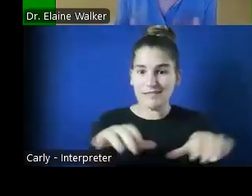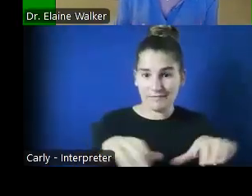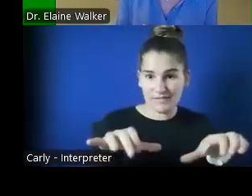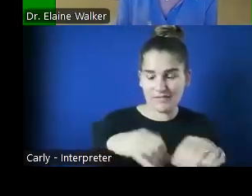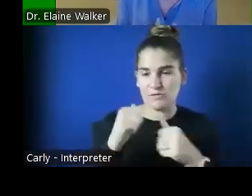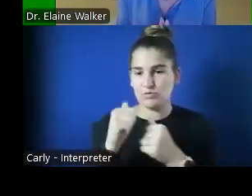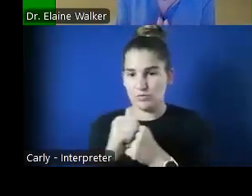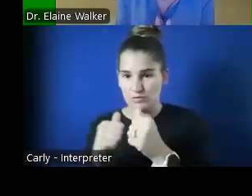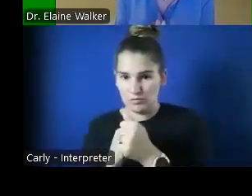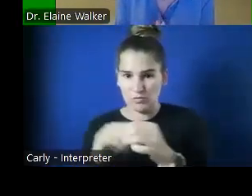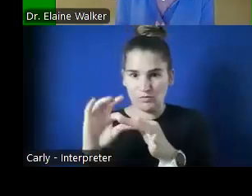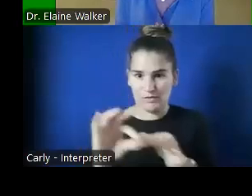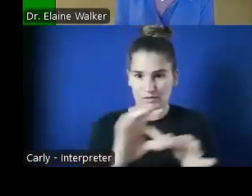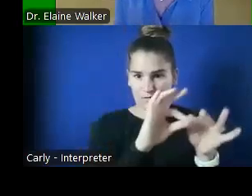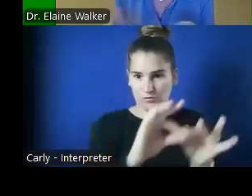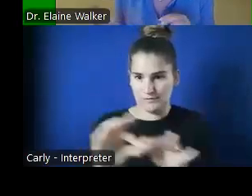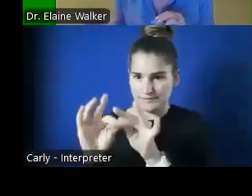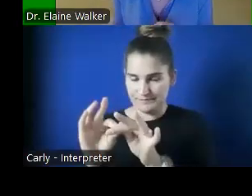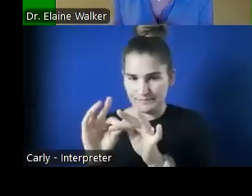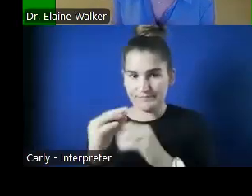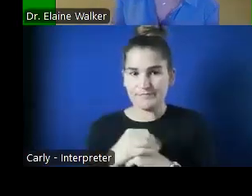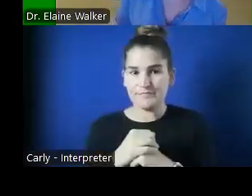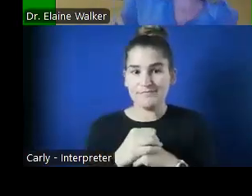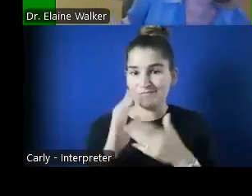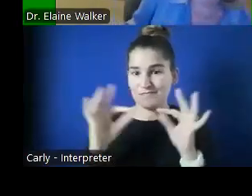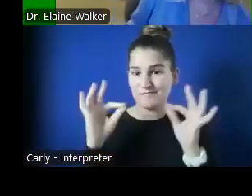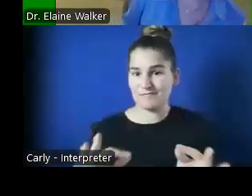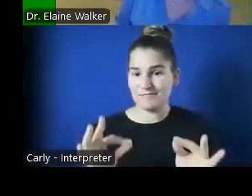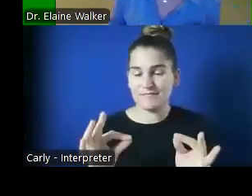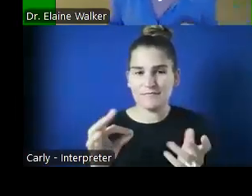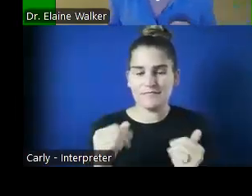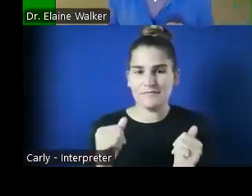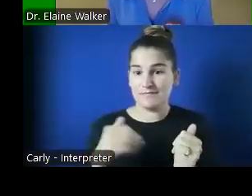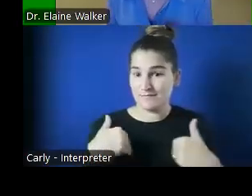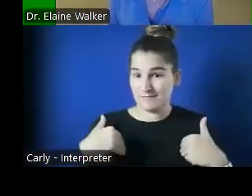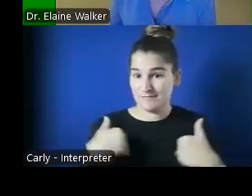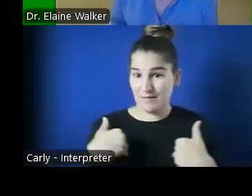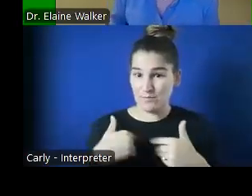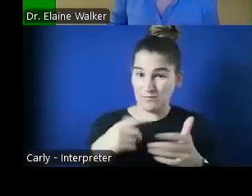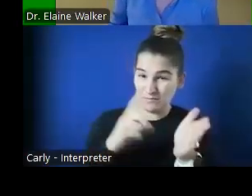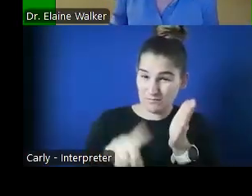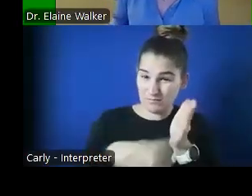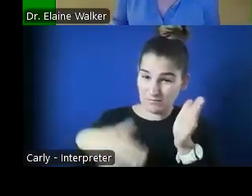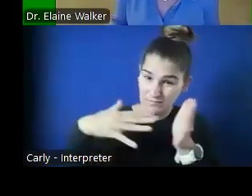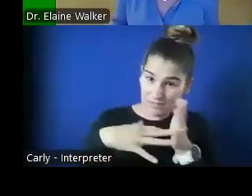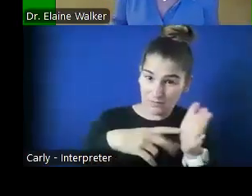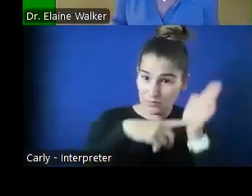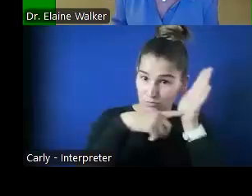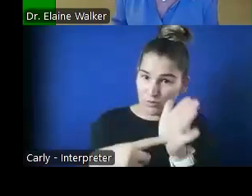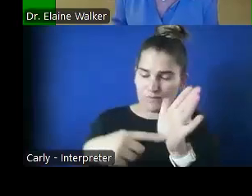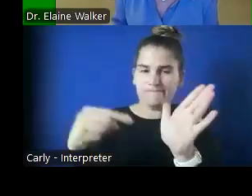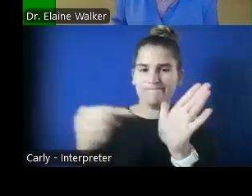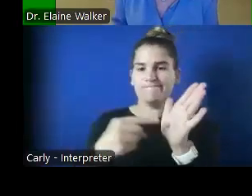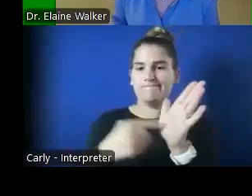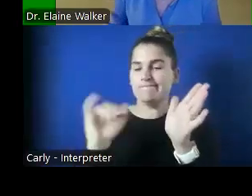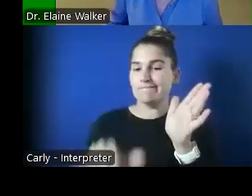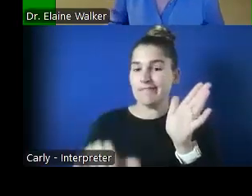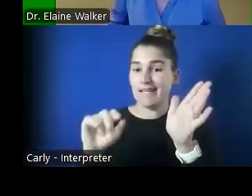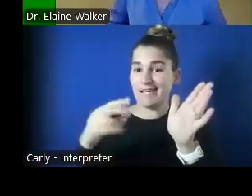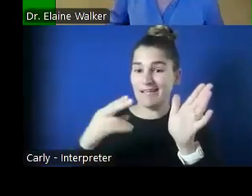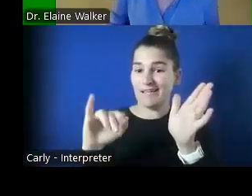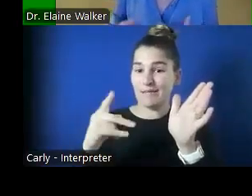relationships in particular to determine as some animal studies had shown that hippocampal volume